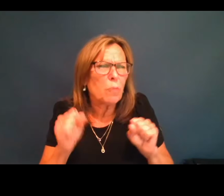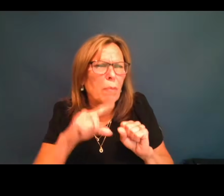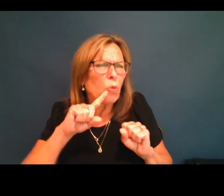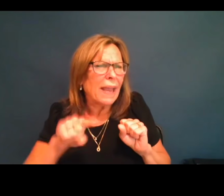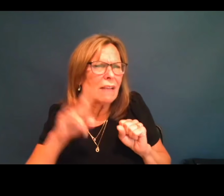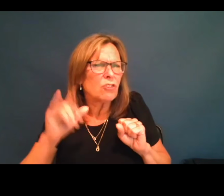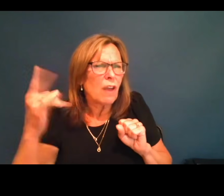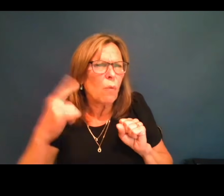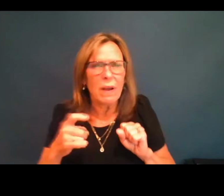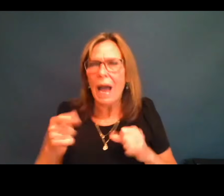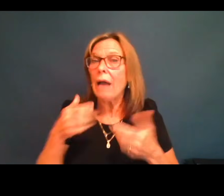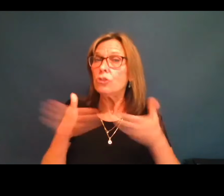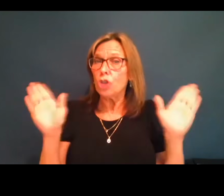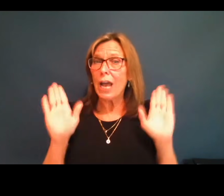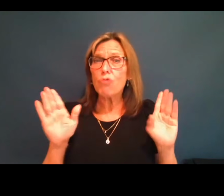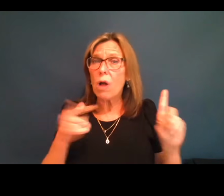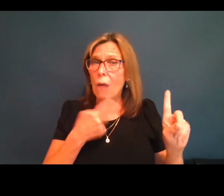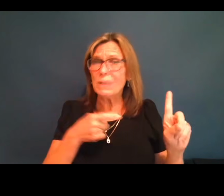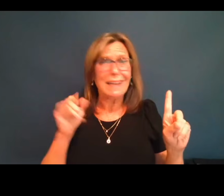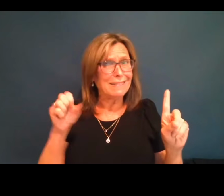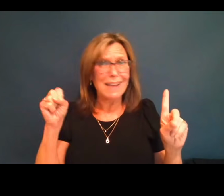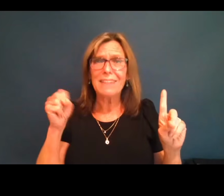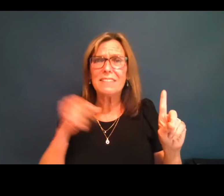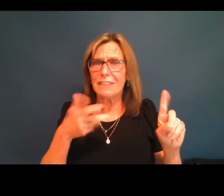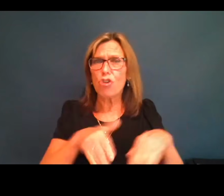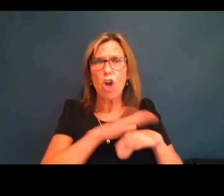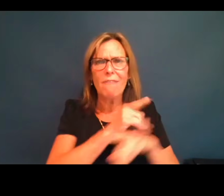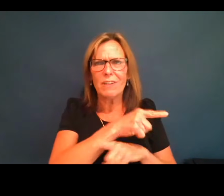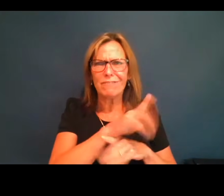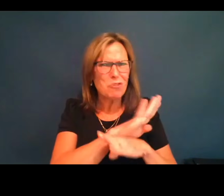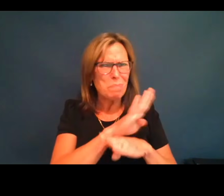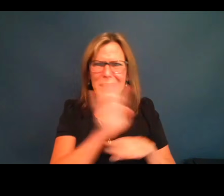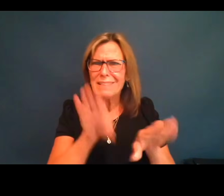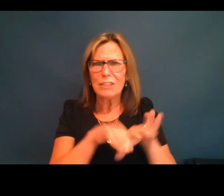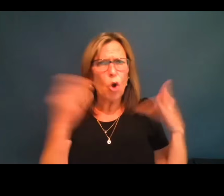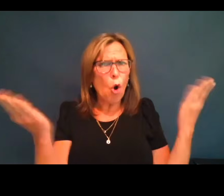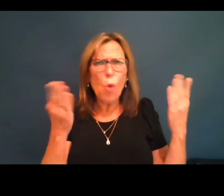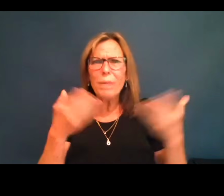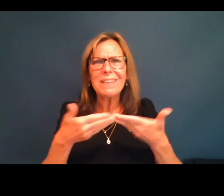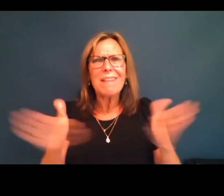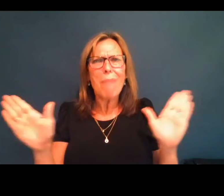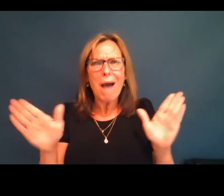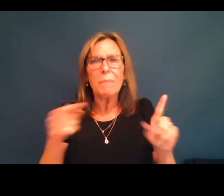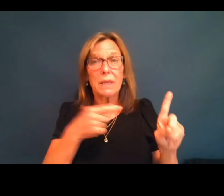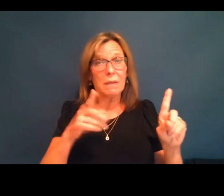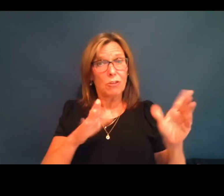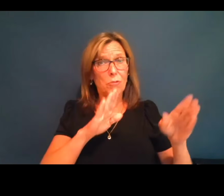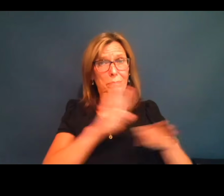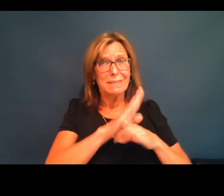public and your business is to provide home healthcare attendance and part of your operations or practices are to